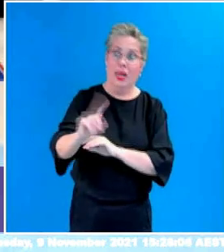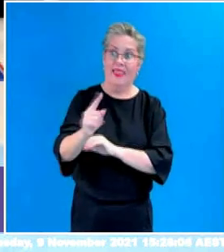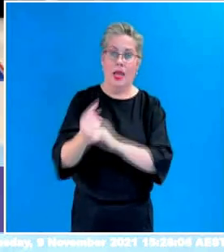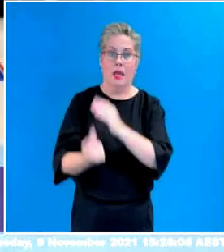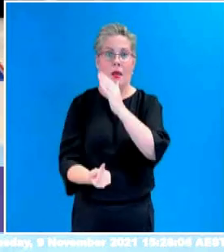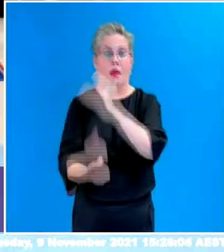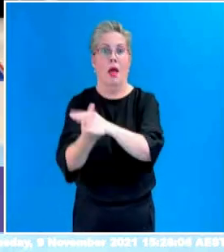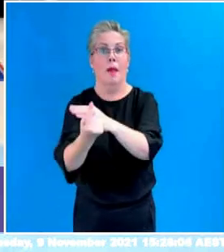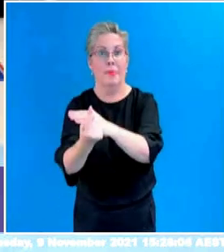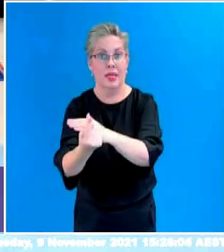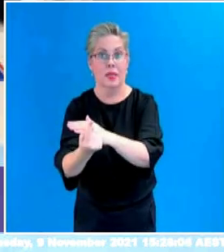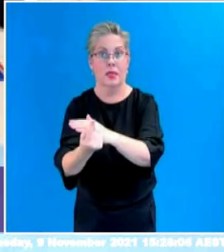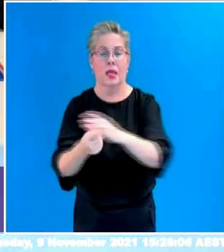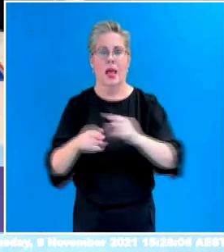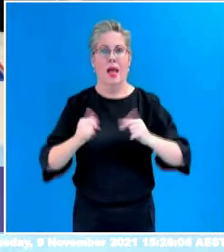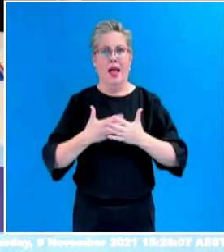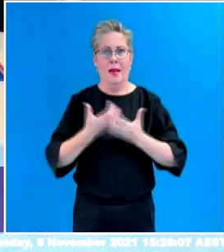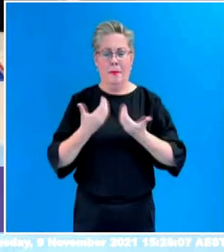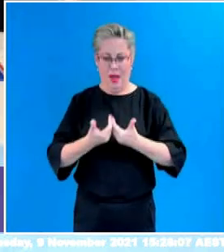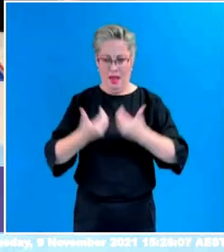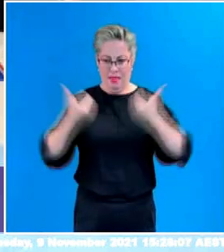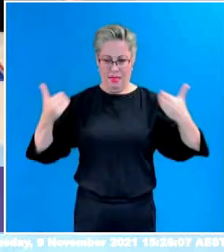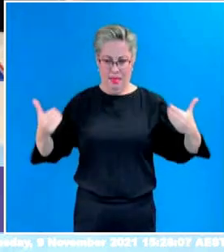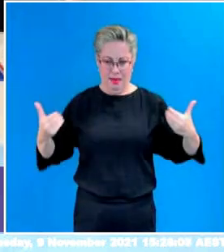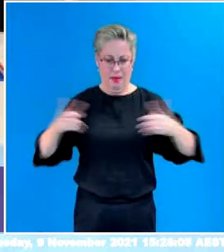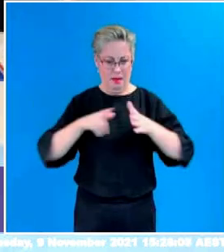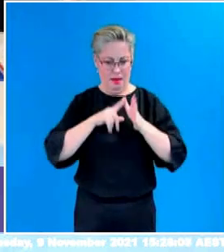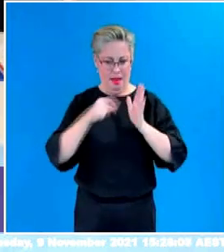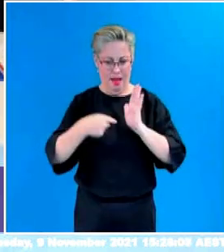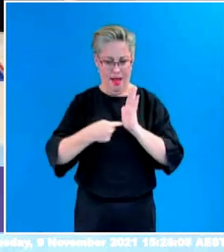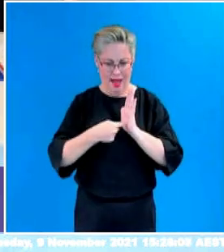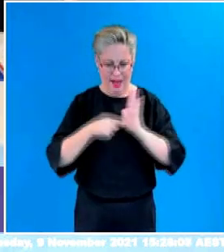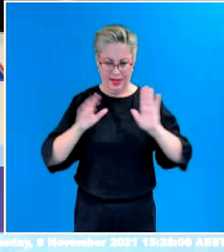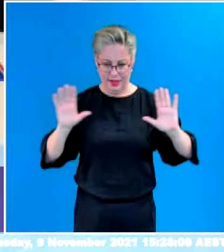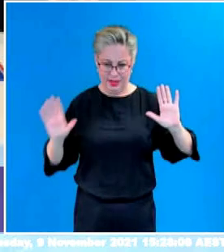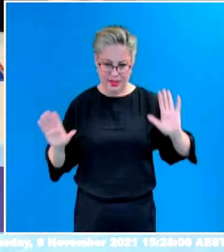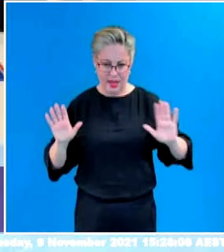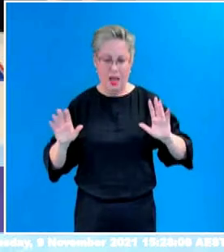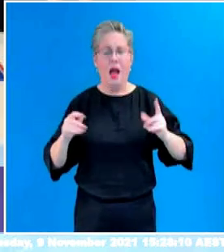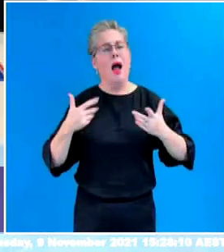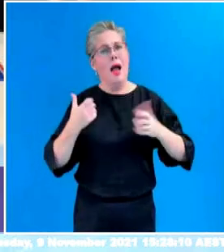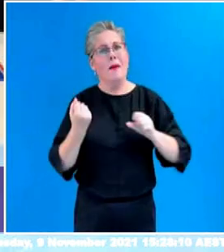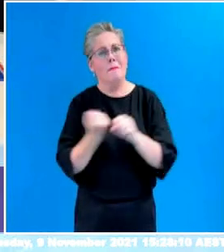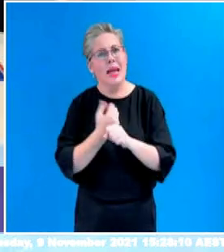that they don't talk to each other there is perhaps a bit more complicated.